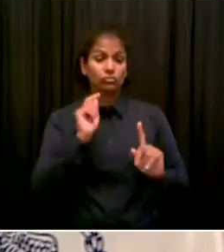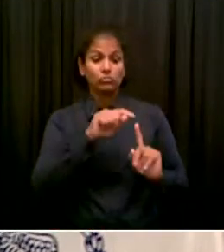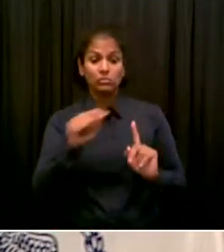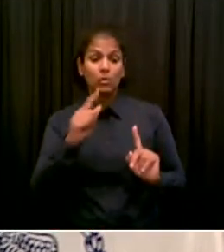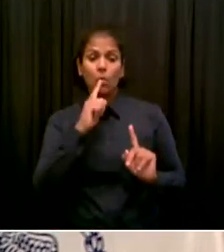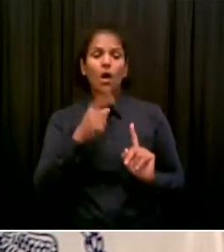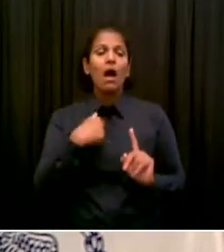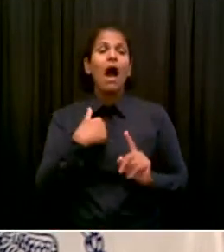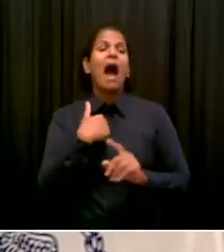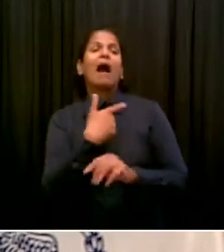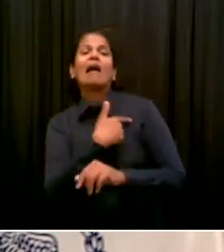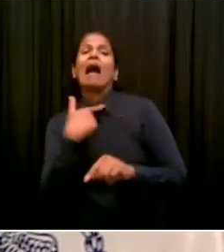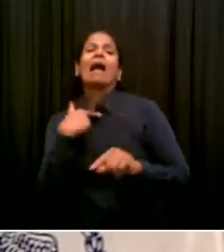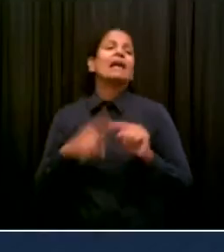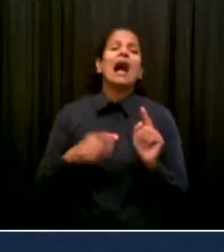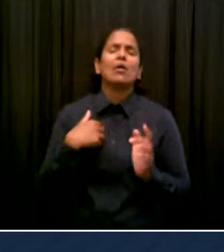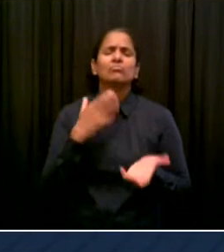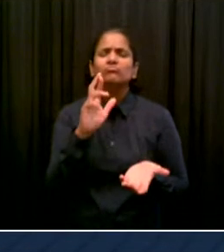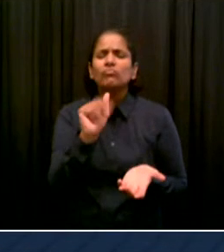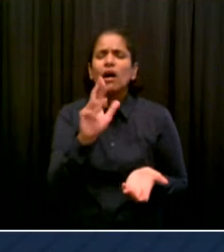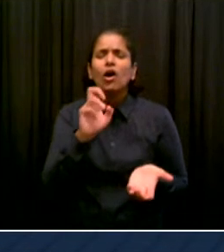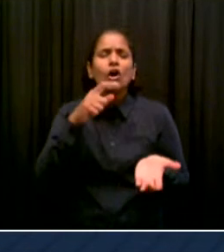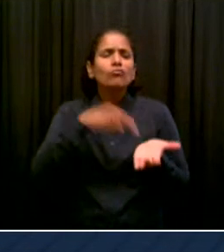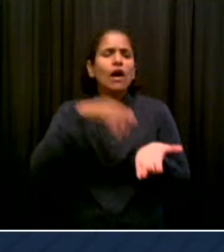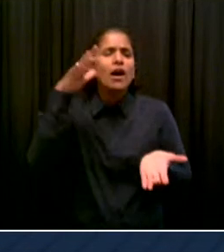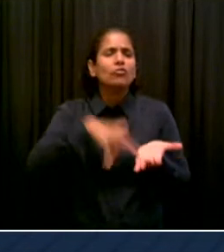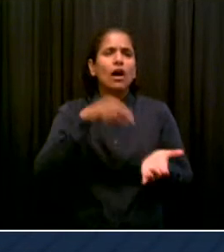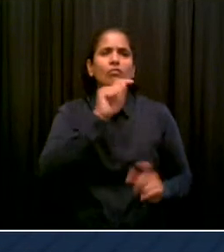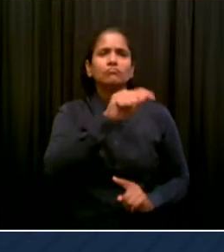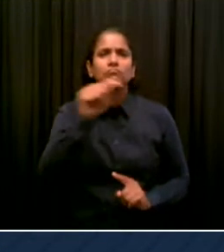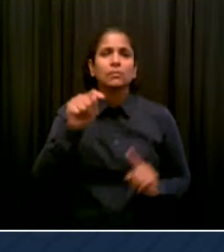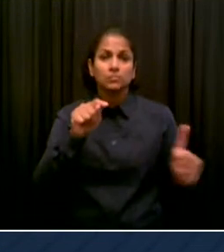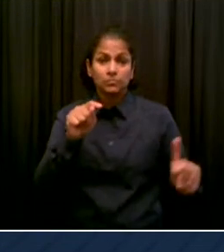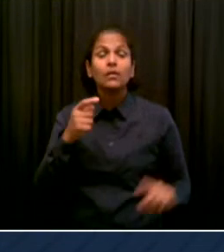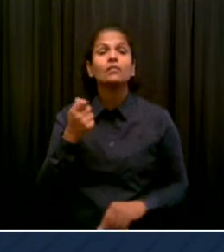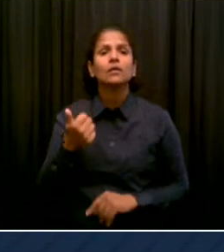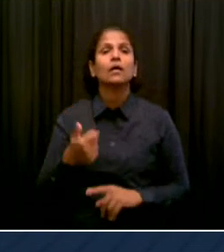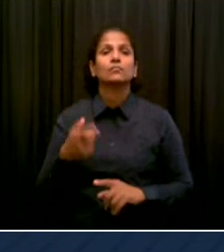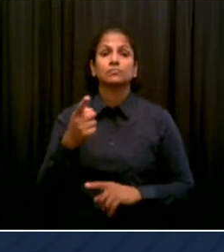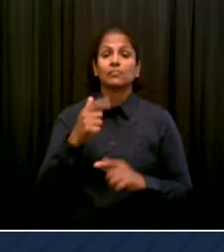CCVAINATED AND DO NOT HAVE A MEDICAL REAOSY N WHTHEY CAN'T.